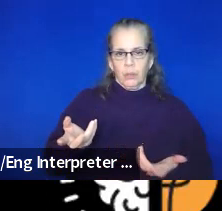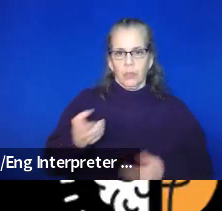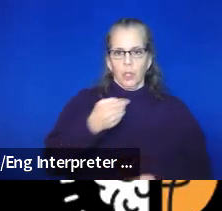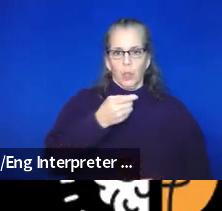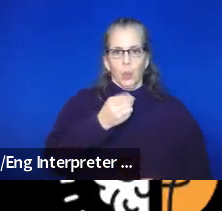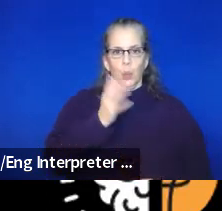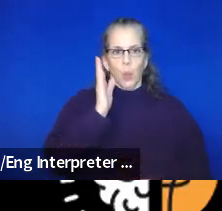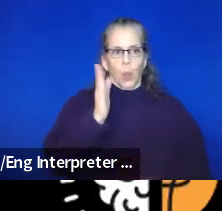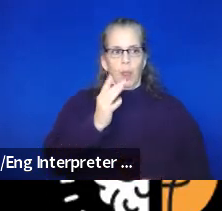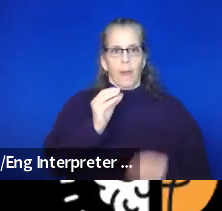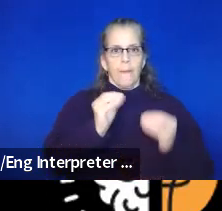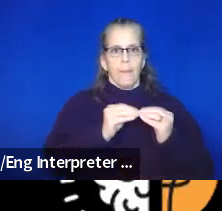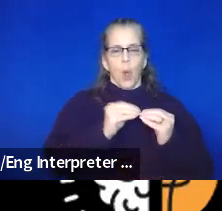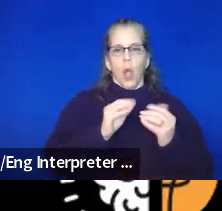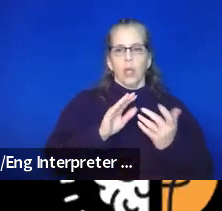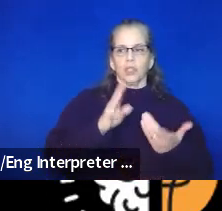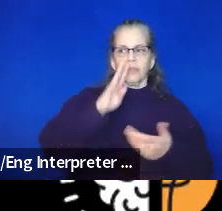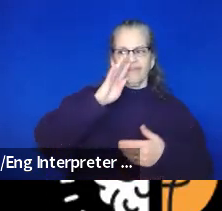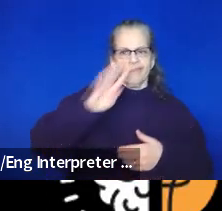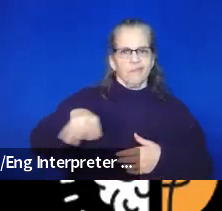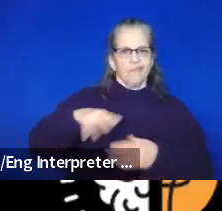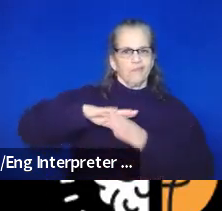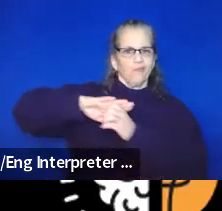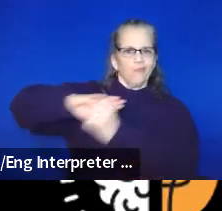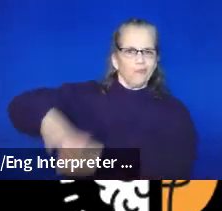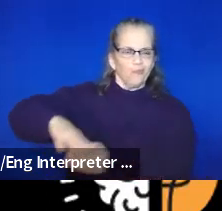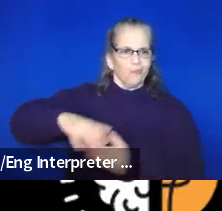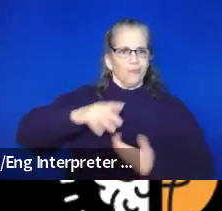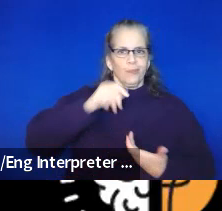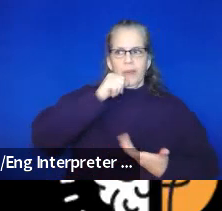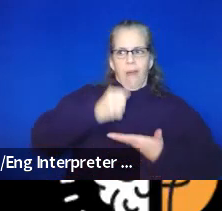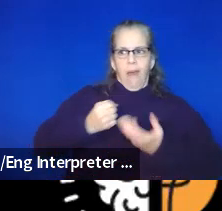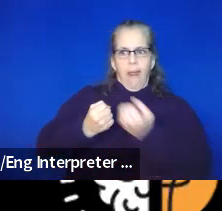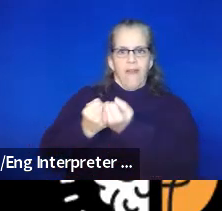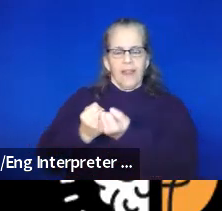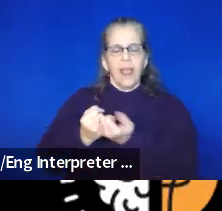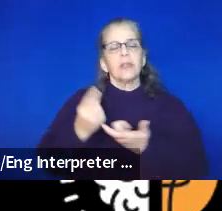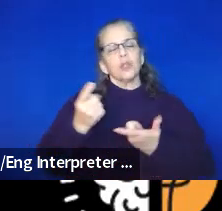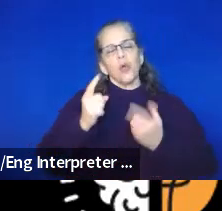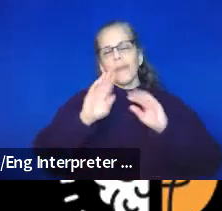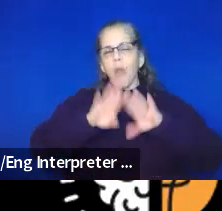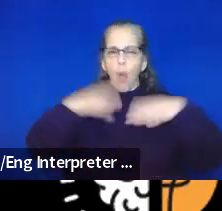to walk over you and not do what you need. So be up front. Clearly ask for what you need.